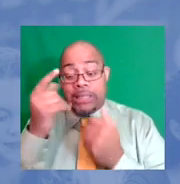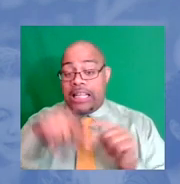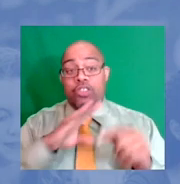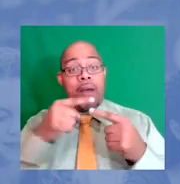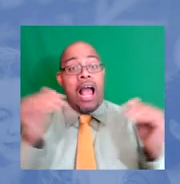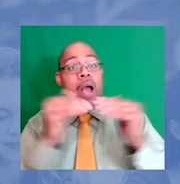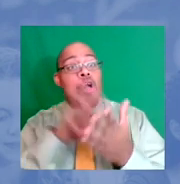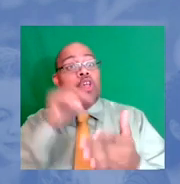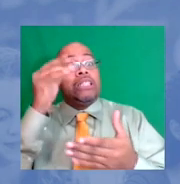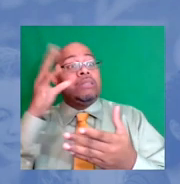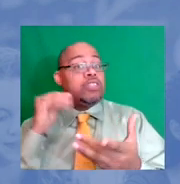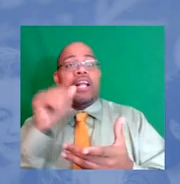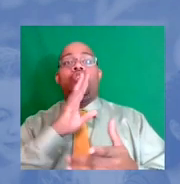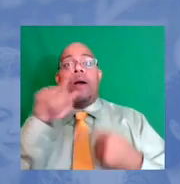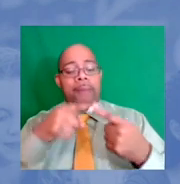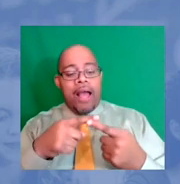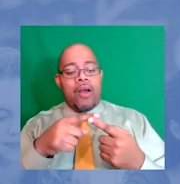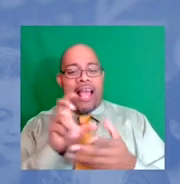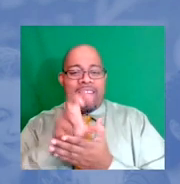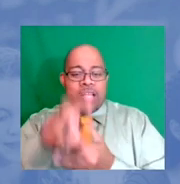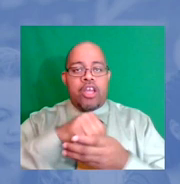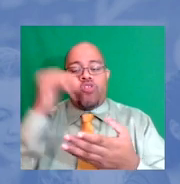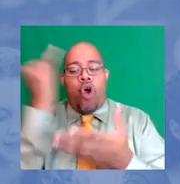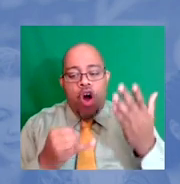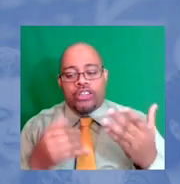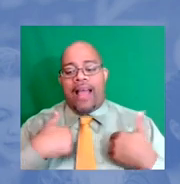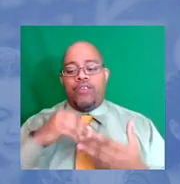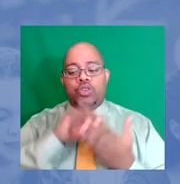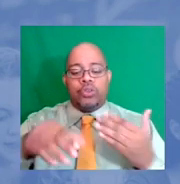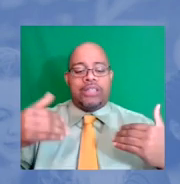ABOUT INVESTMENT IN THE ARTS AND HAVING OUR STUDENTS HAVE ACCESS TO THE ARTS, EQUITY LIVES